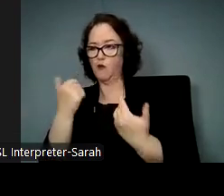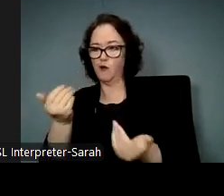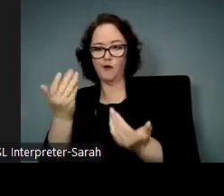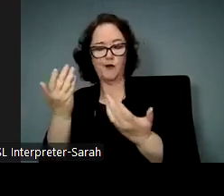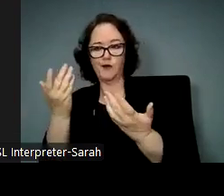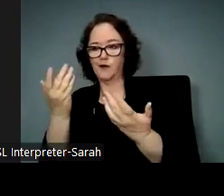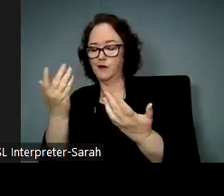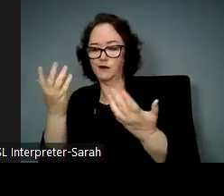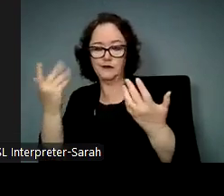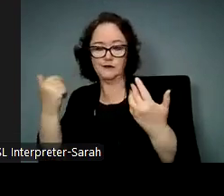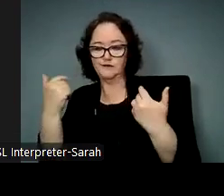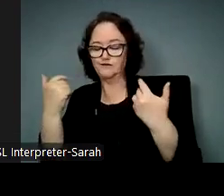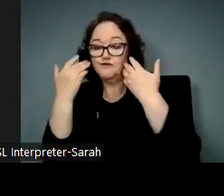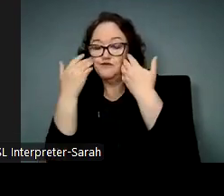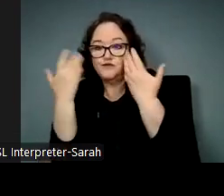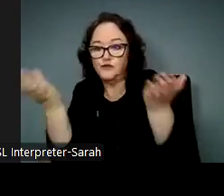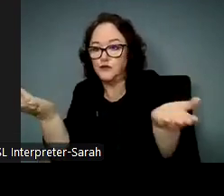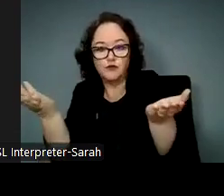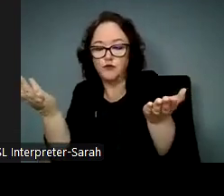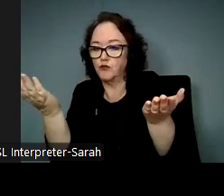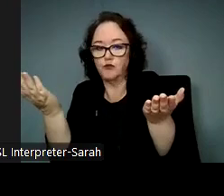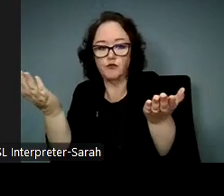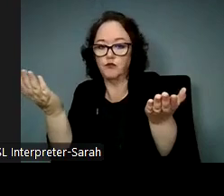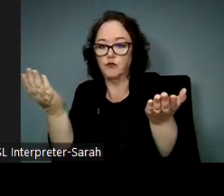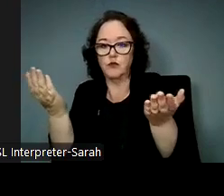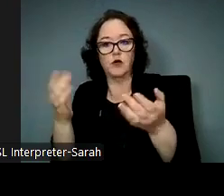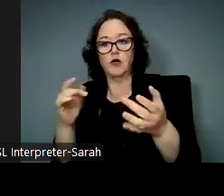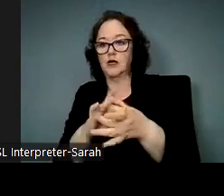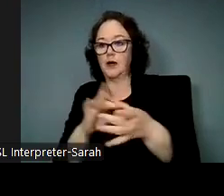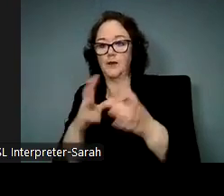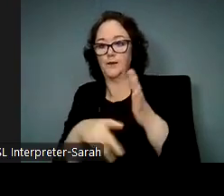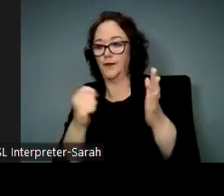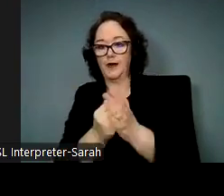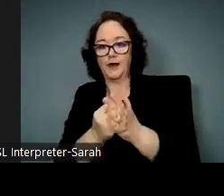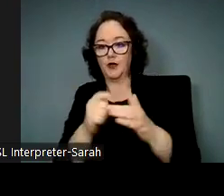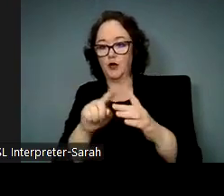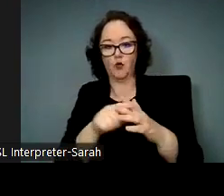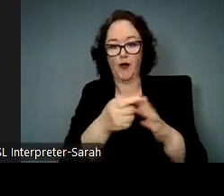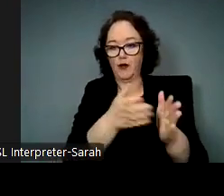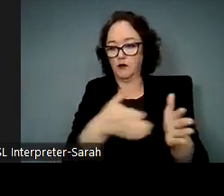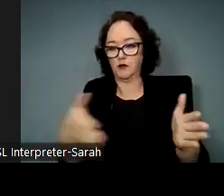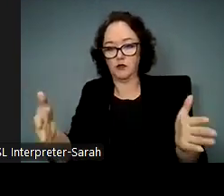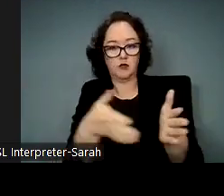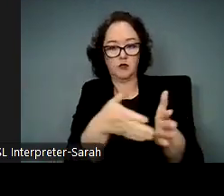no idea when the commenting periods are happening. And the letters are very formal, they are not written in plain